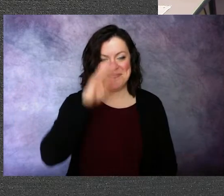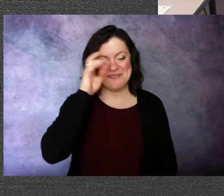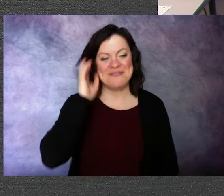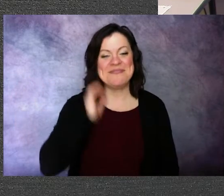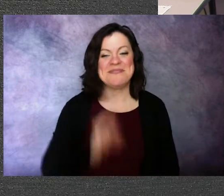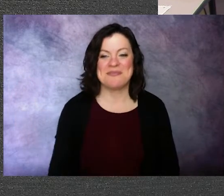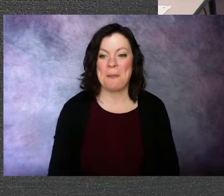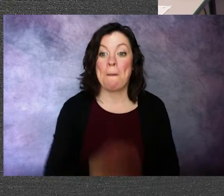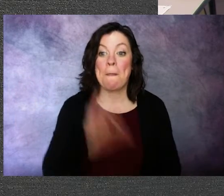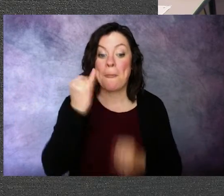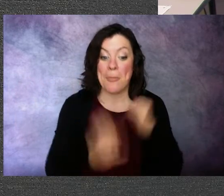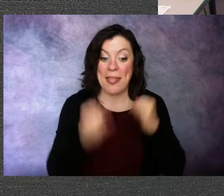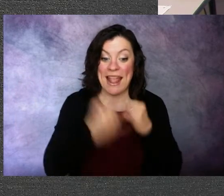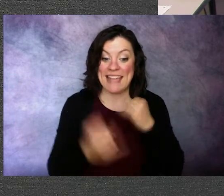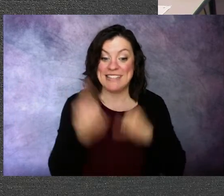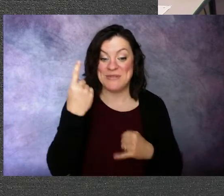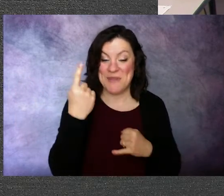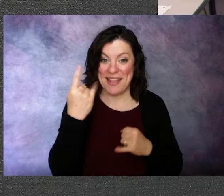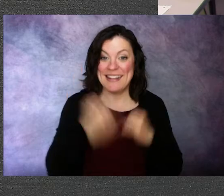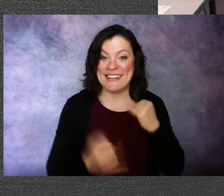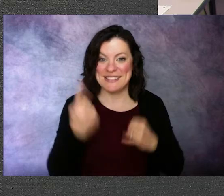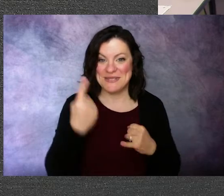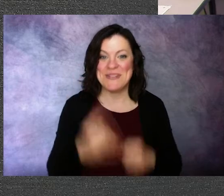All right, here's our last one.